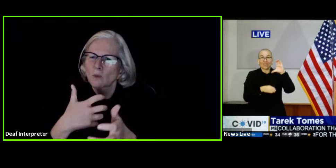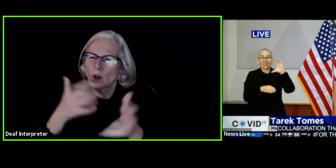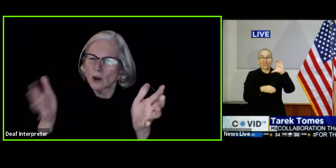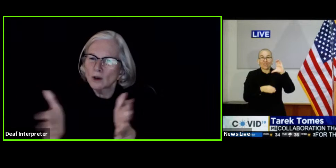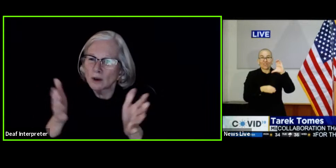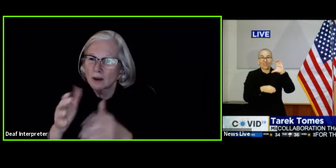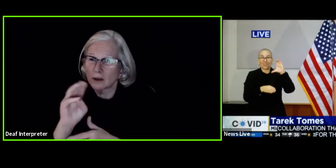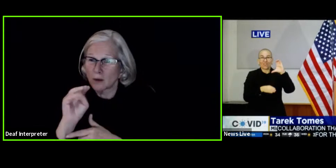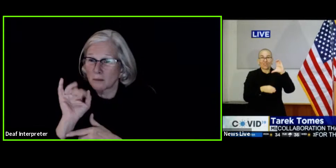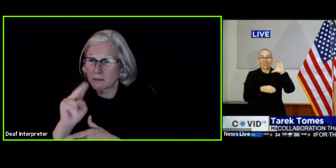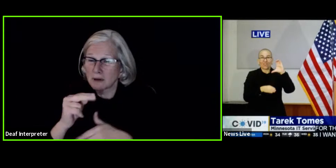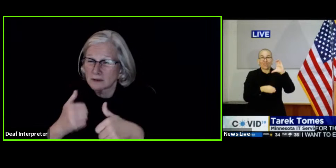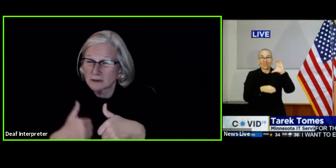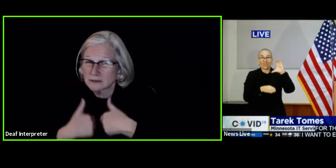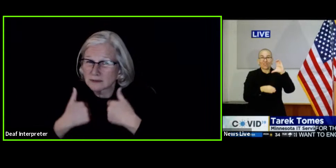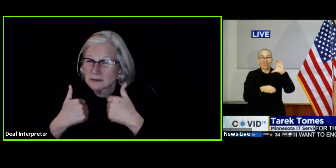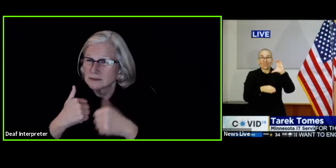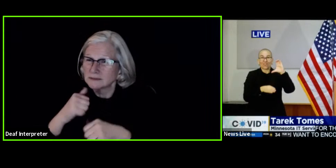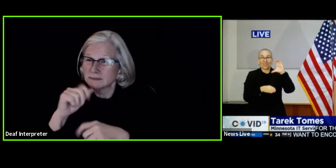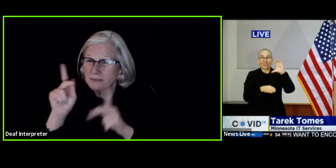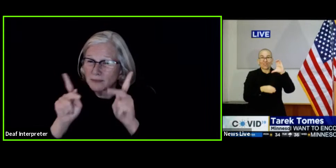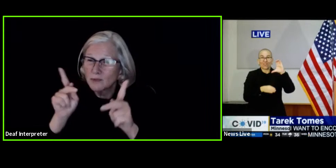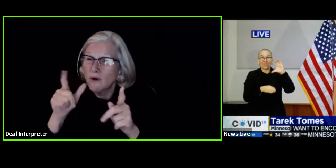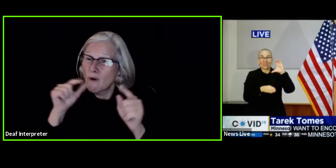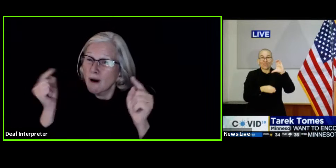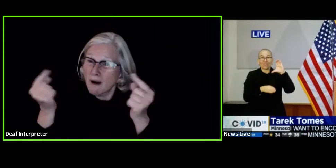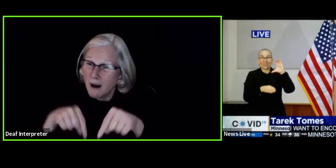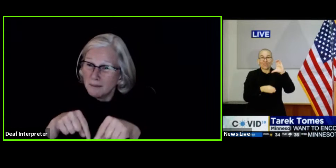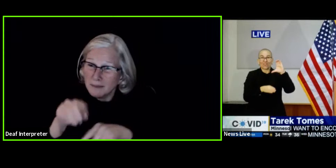IN THE STATE TO DOWNLOAD COVIDawareMN AND TO TELL